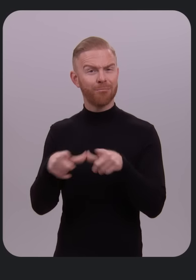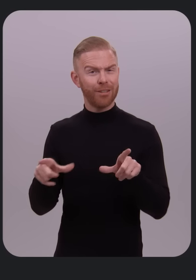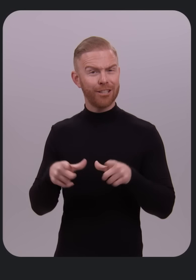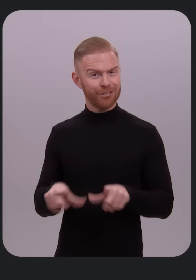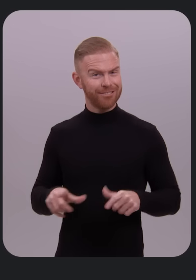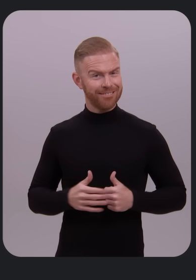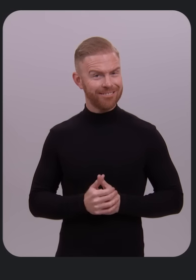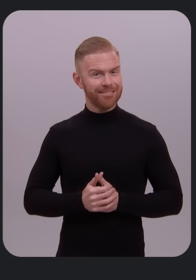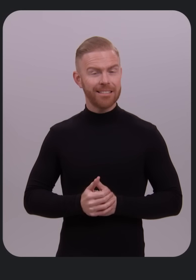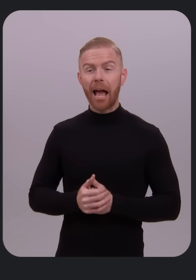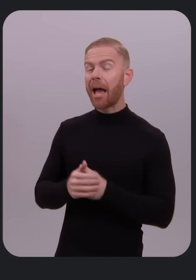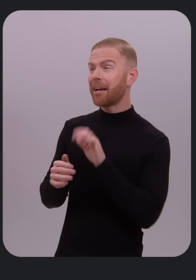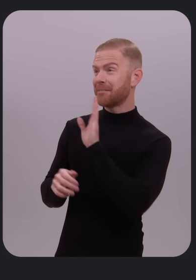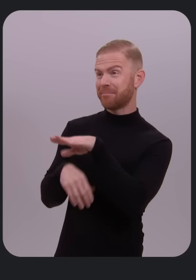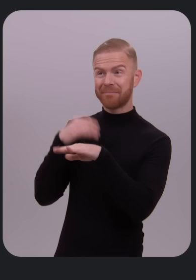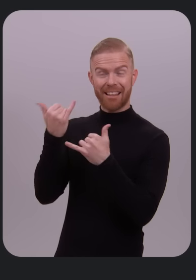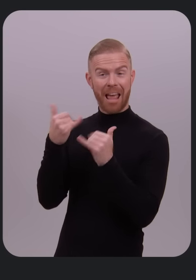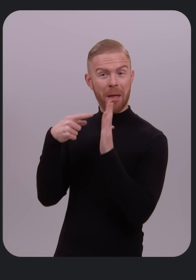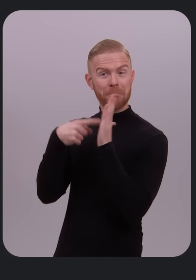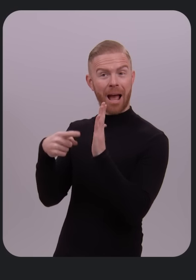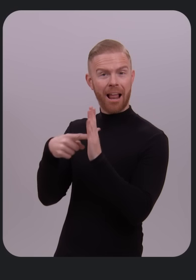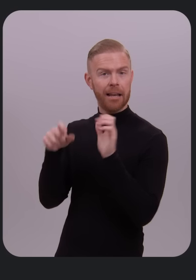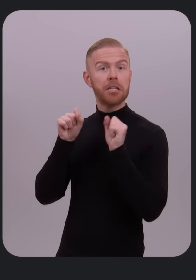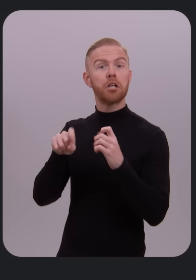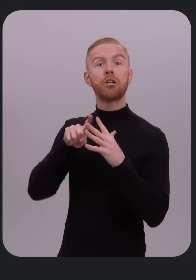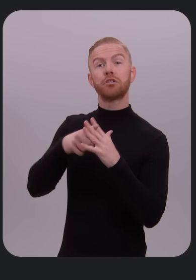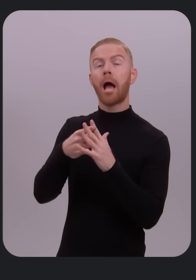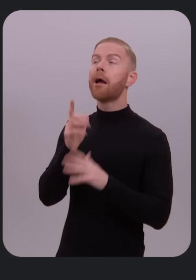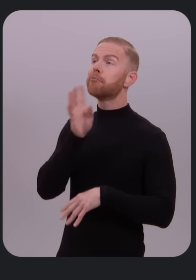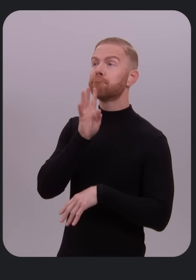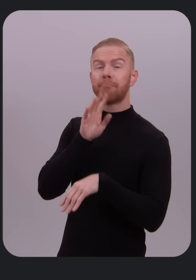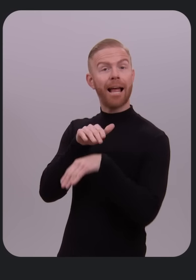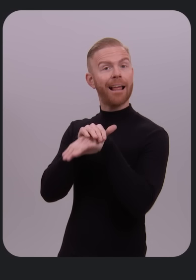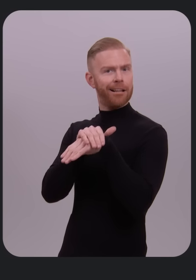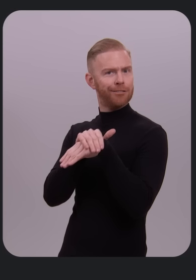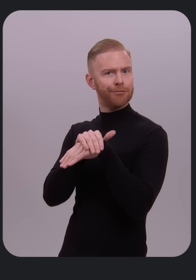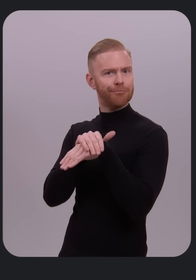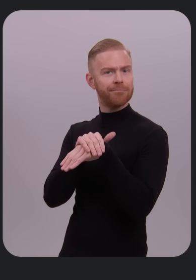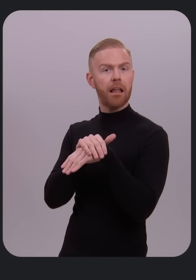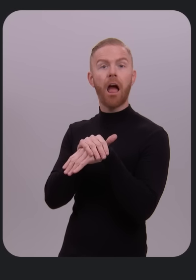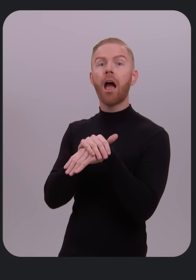So the model can begin speaking in English, but then--